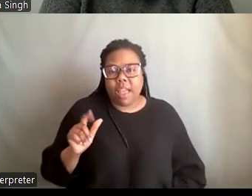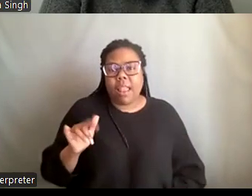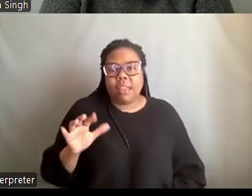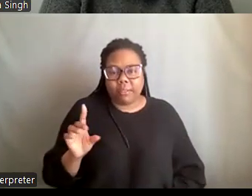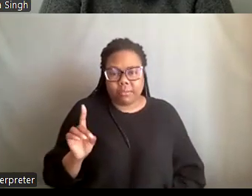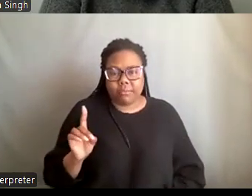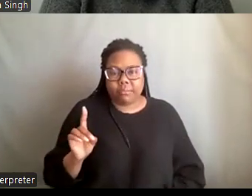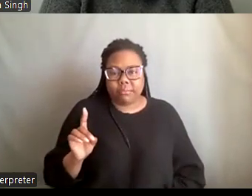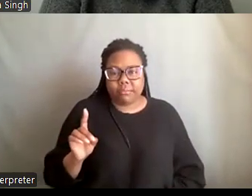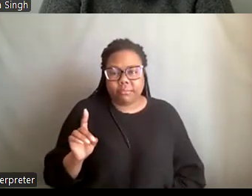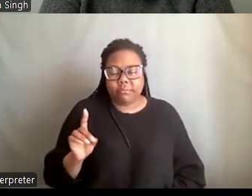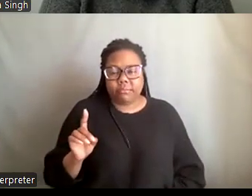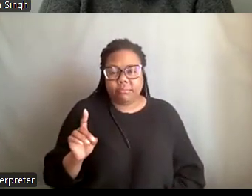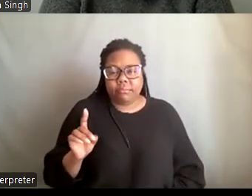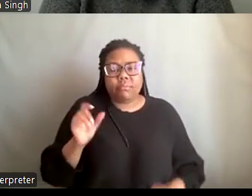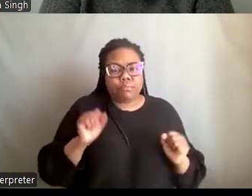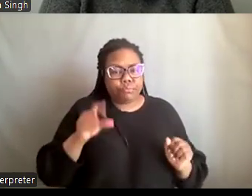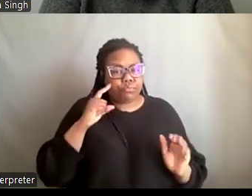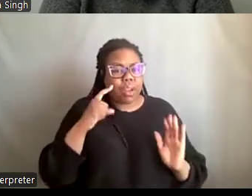we can